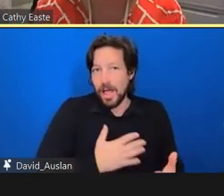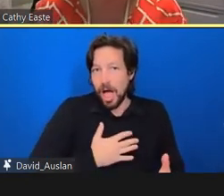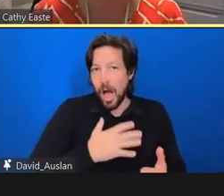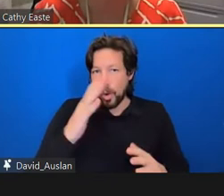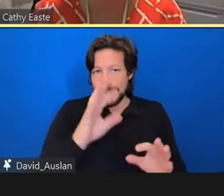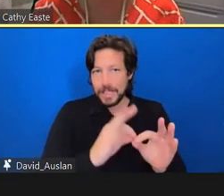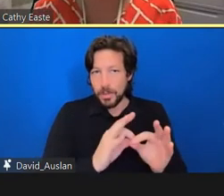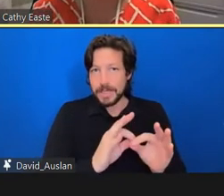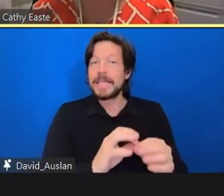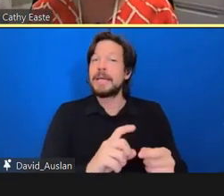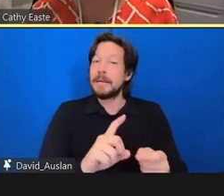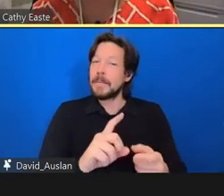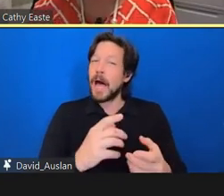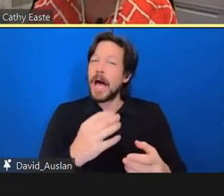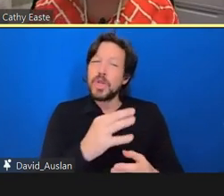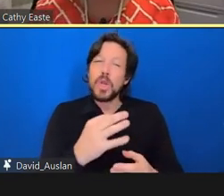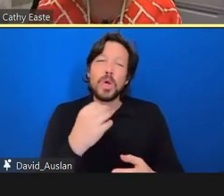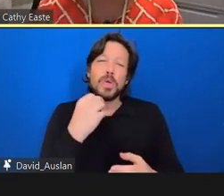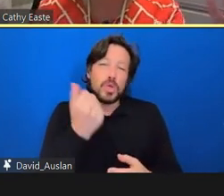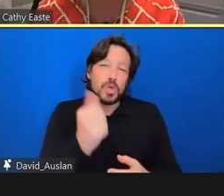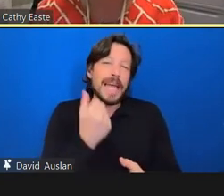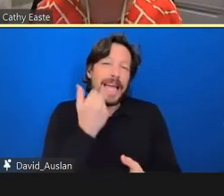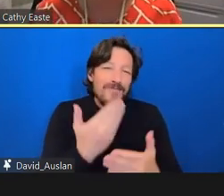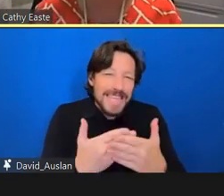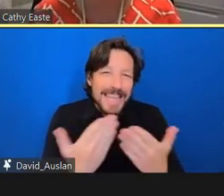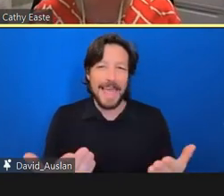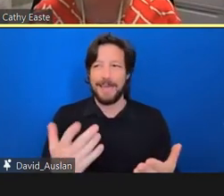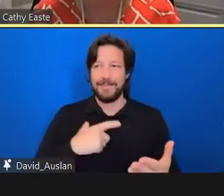but I don't use it all the time because there is such a shortage. There's a lot